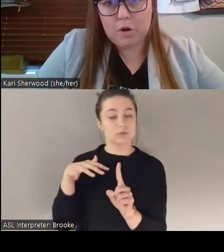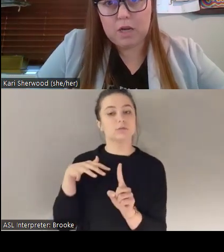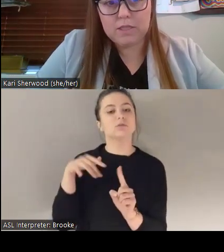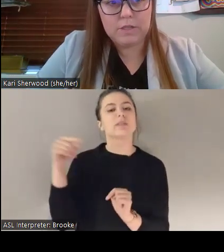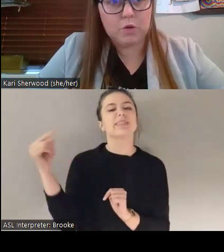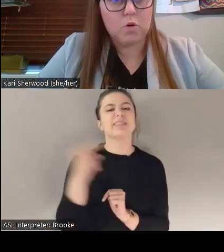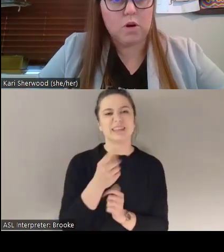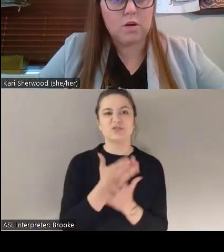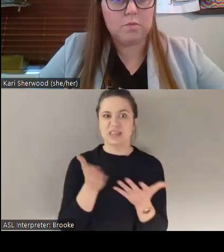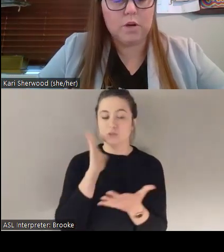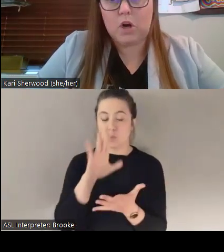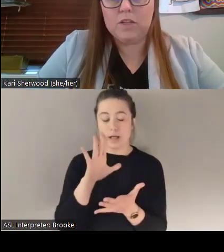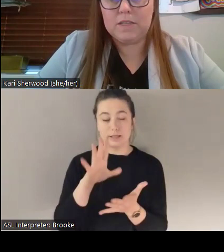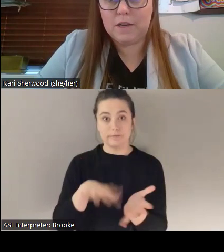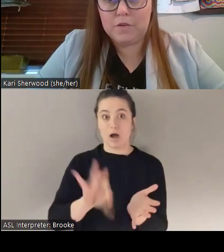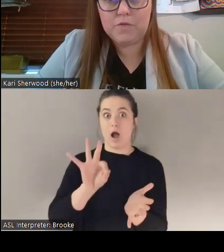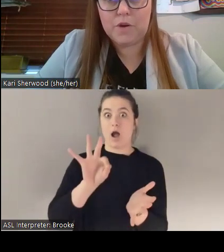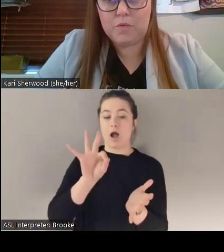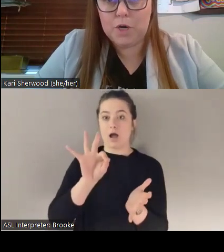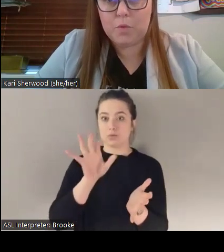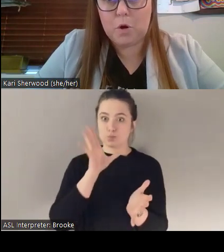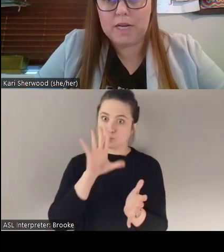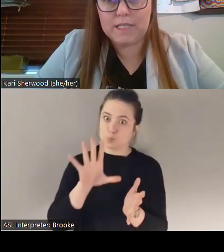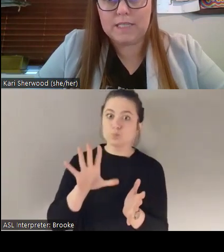across in your work regardless of what your work is